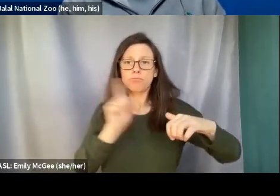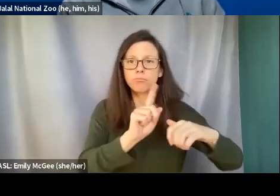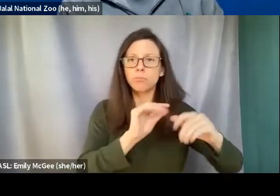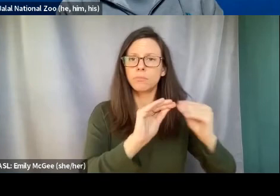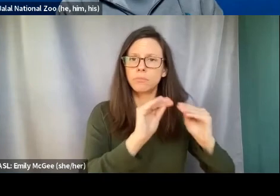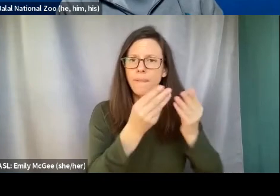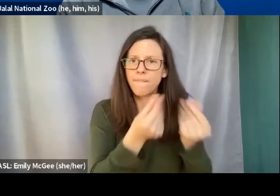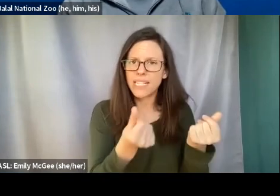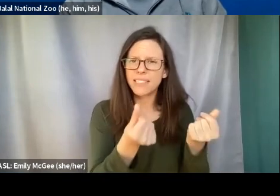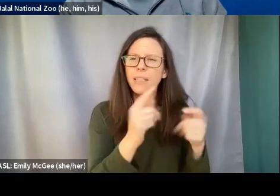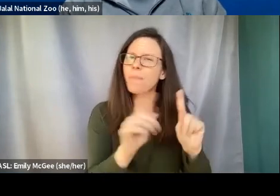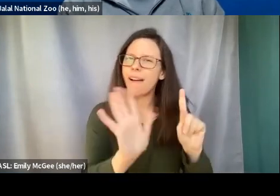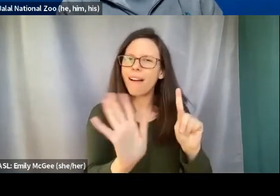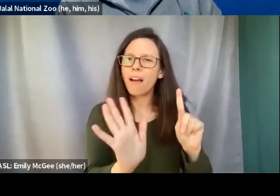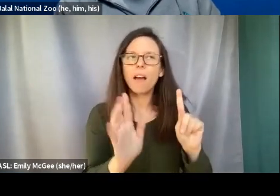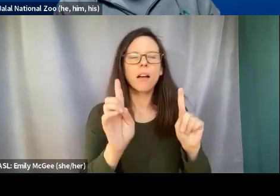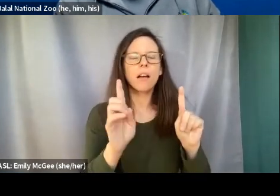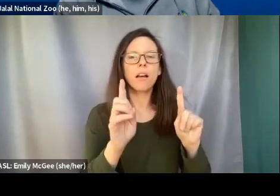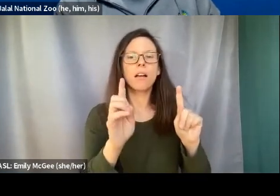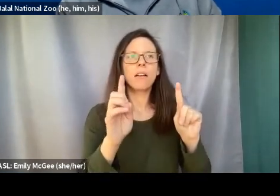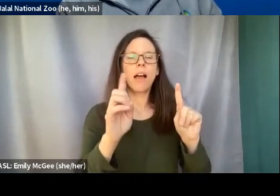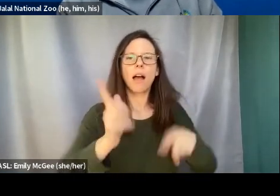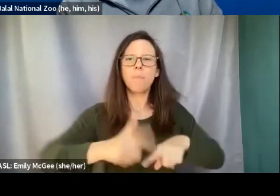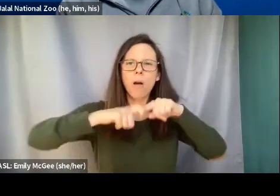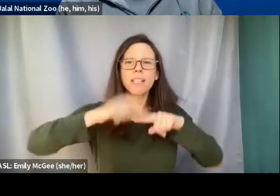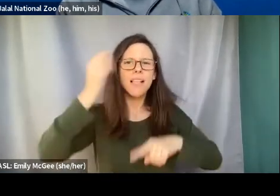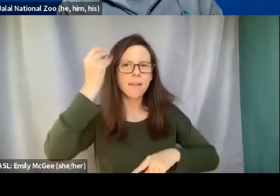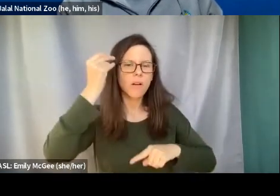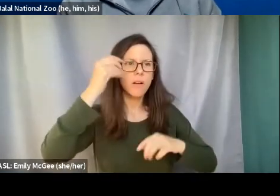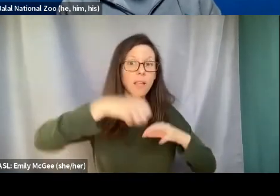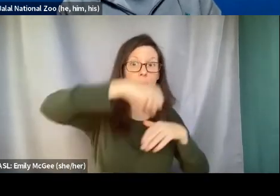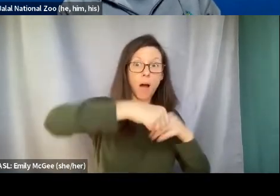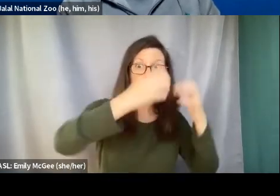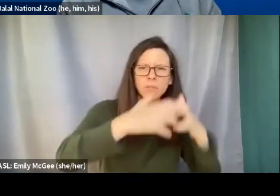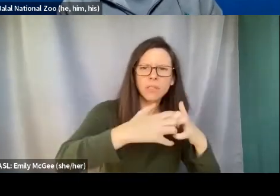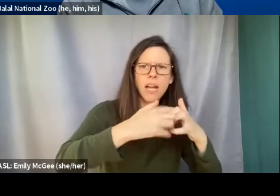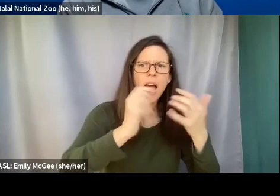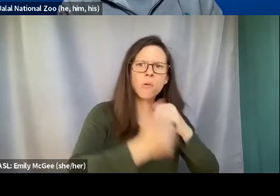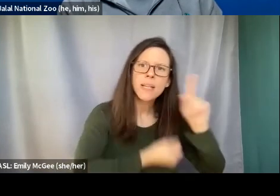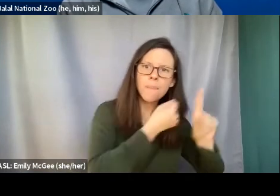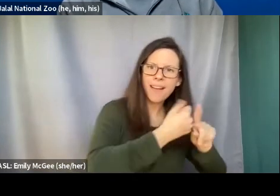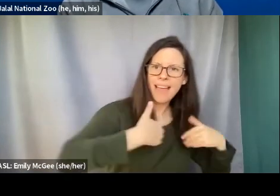how this will affect you know the animals themselves so, you know, we have a different spark